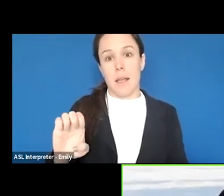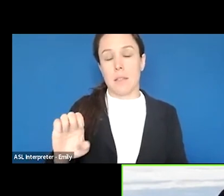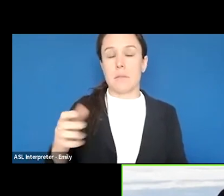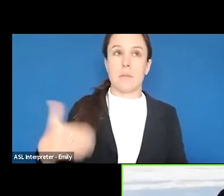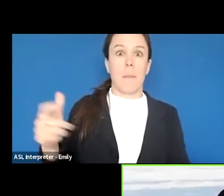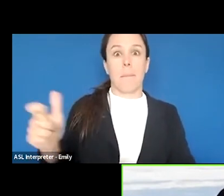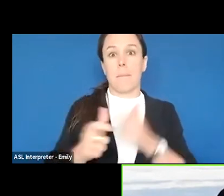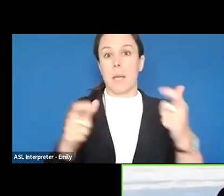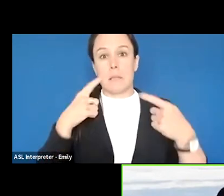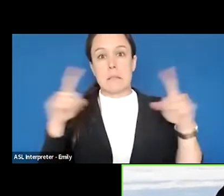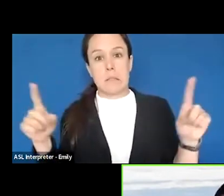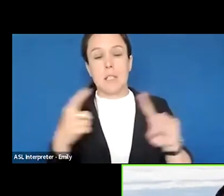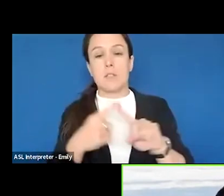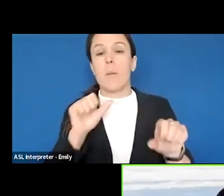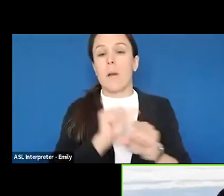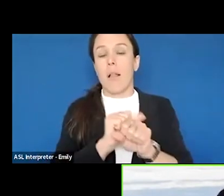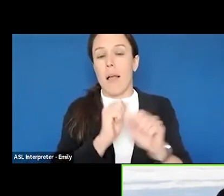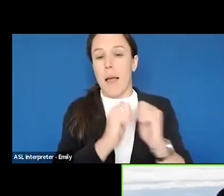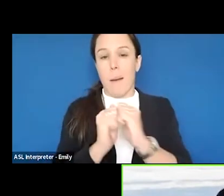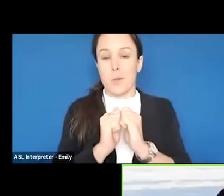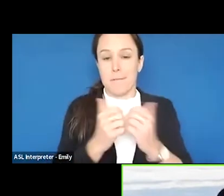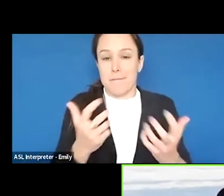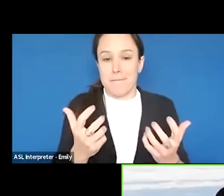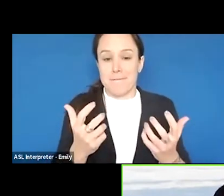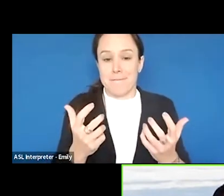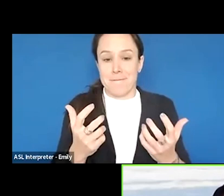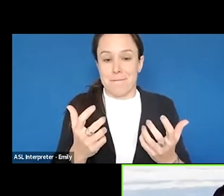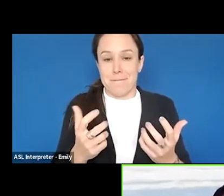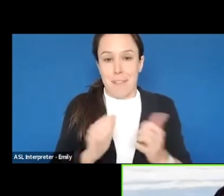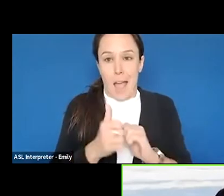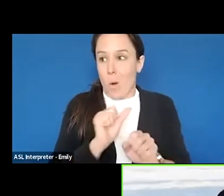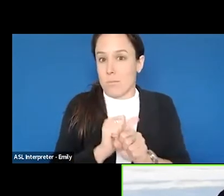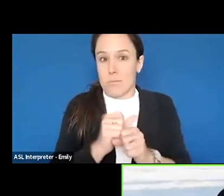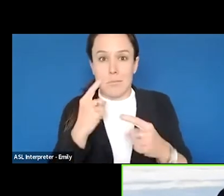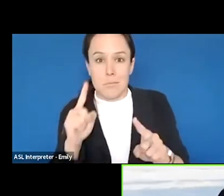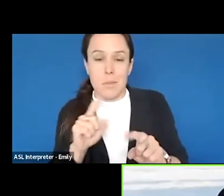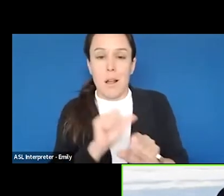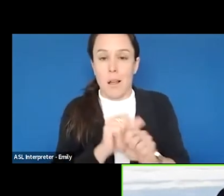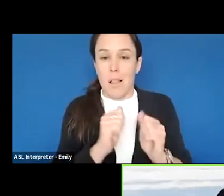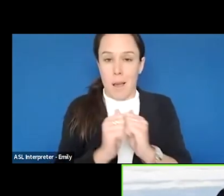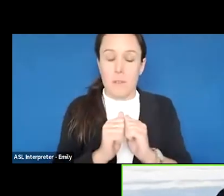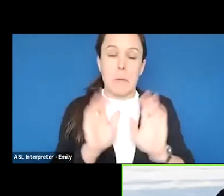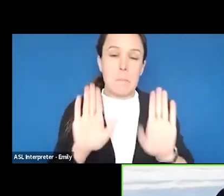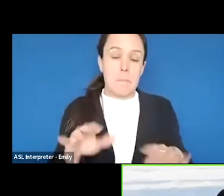from a collaborative point,yeah it's really collaborative work, but imagine right the